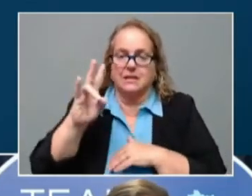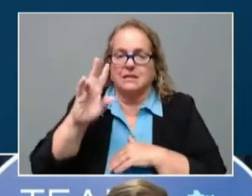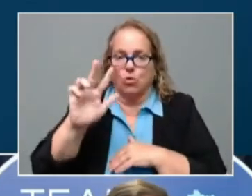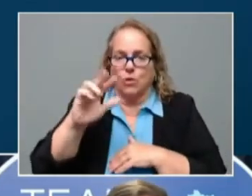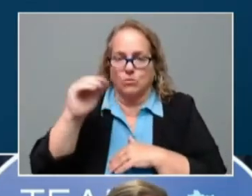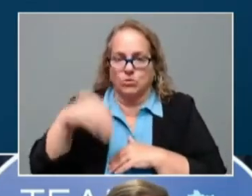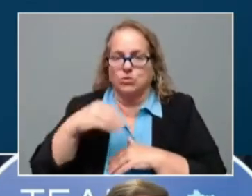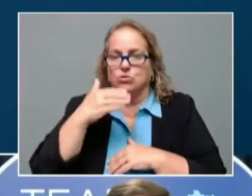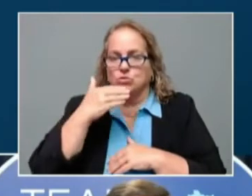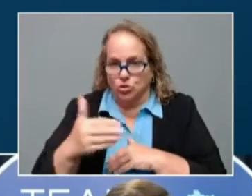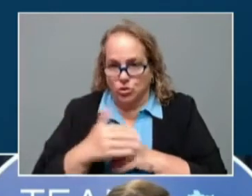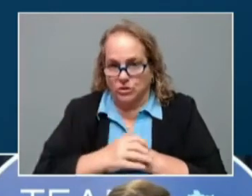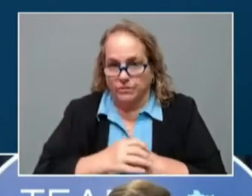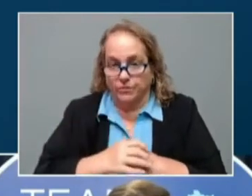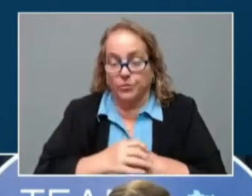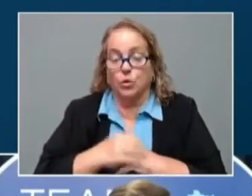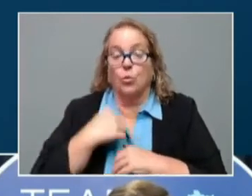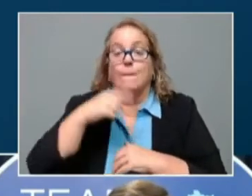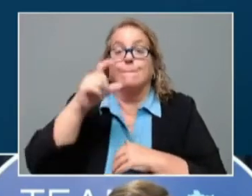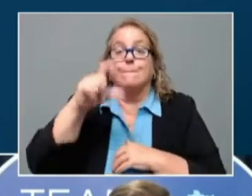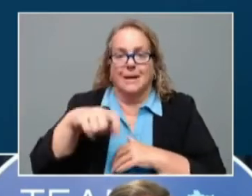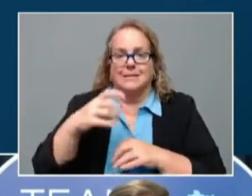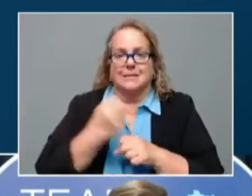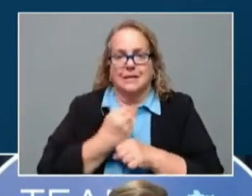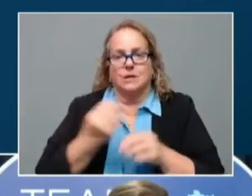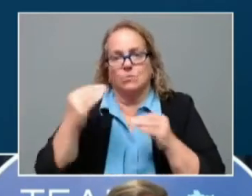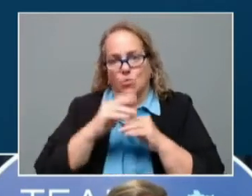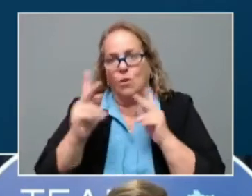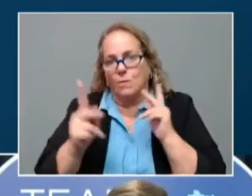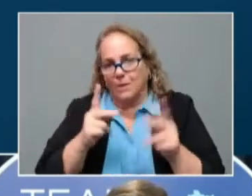to get a lot more people vaccinated. But to be able to do this in the time